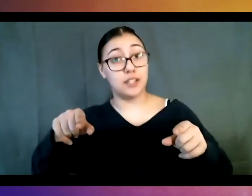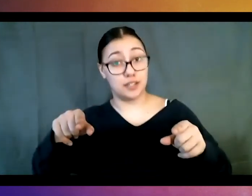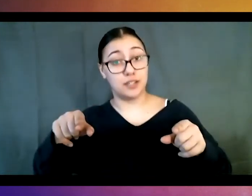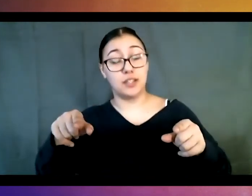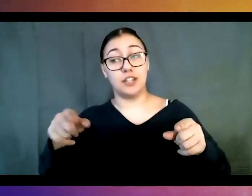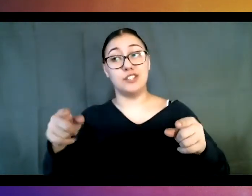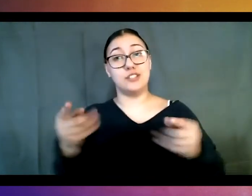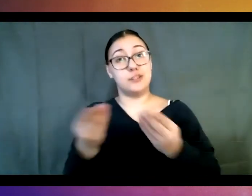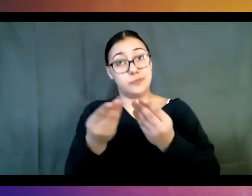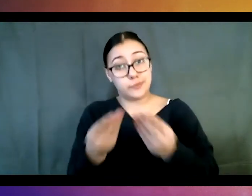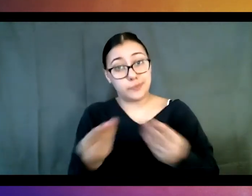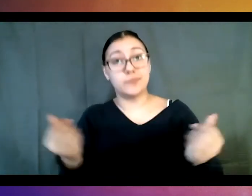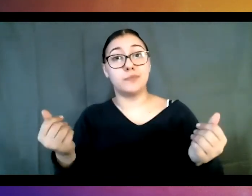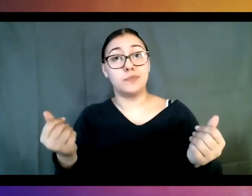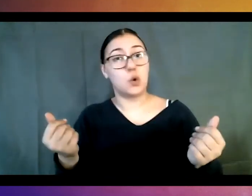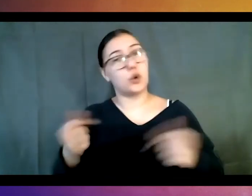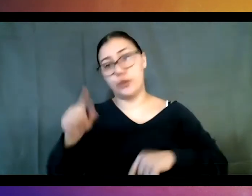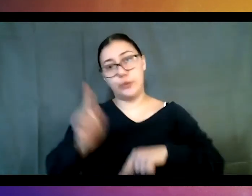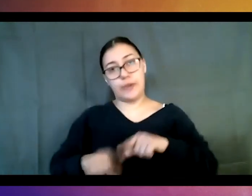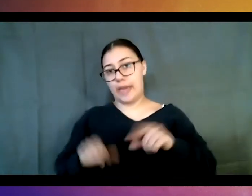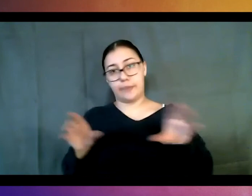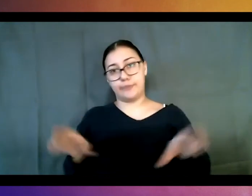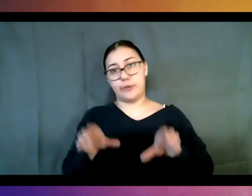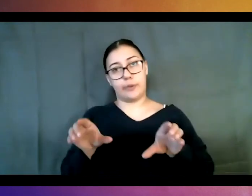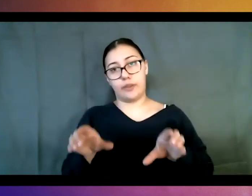Mediation before a determination is final